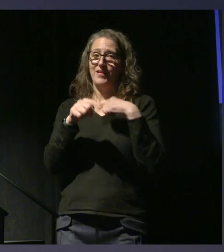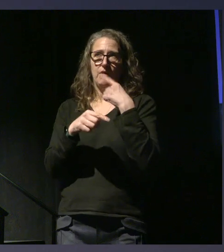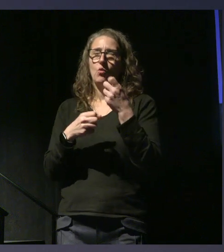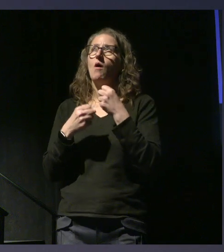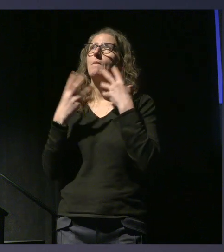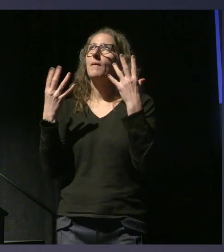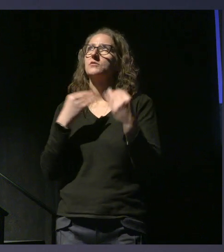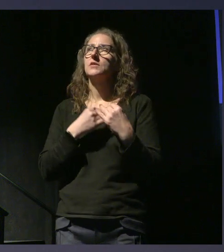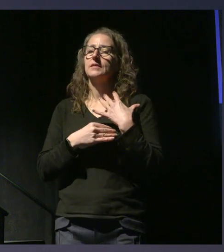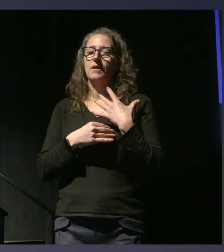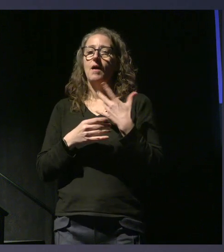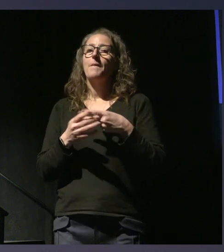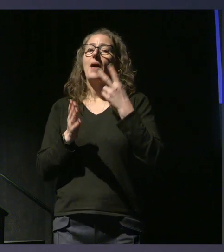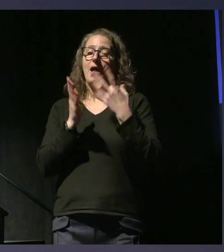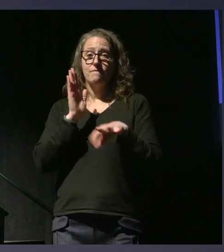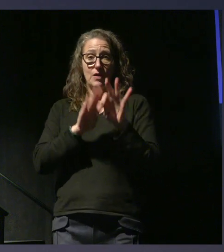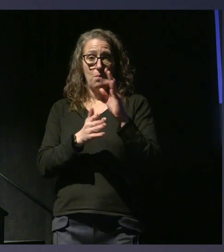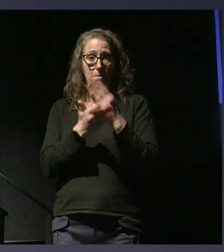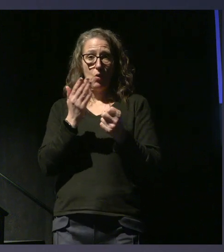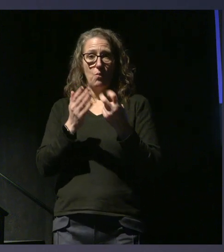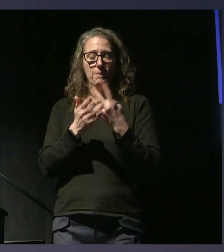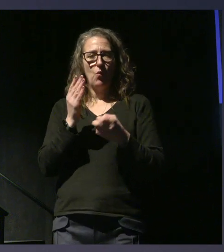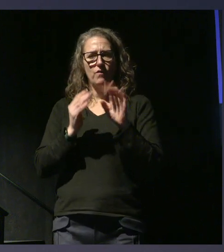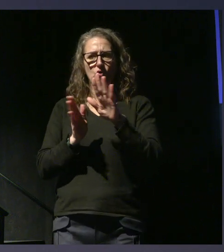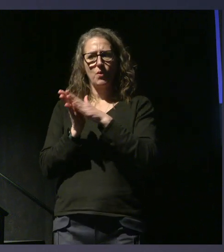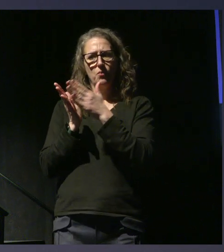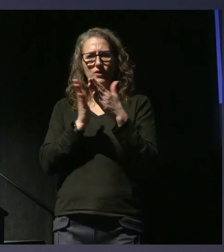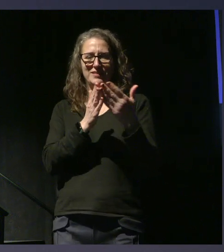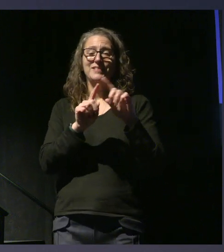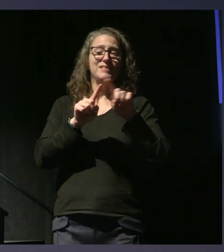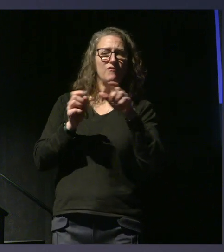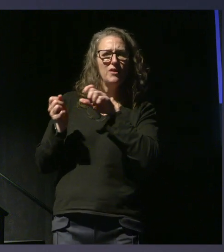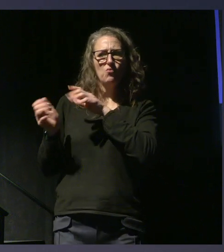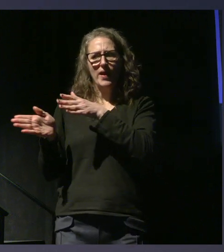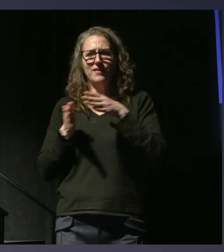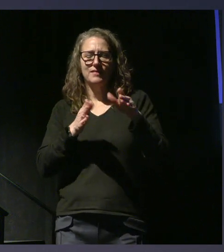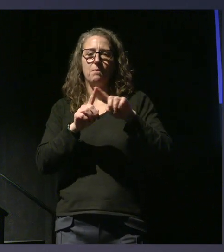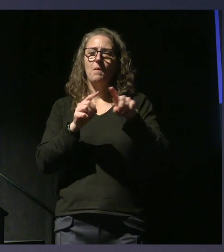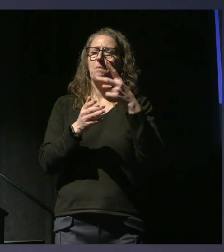of your books in different ways, extraordinarily beautiful and resonant and moving.